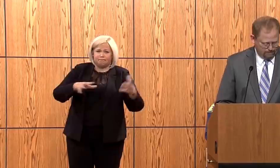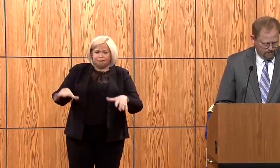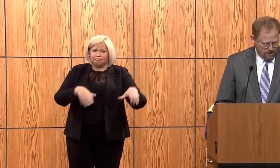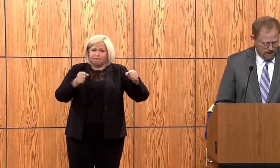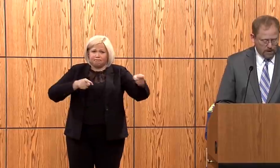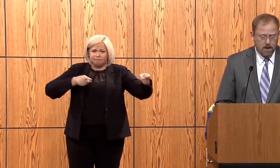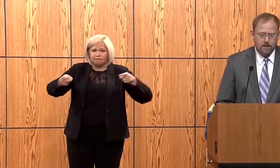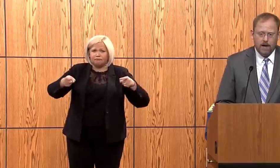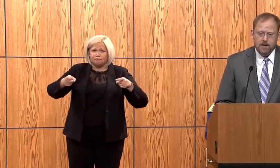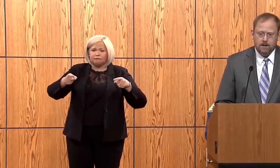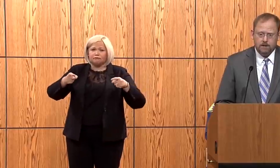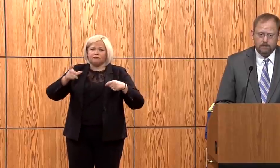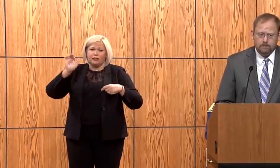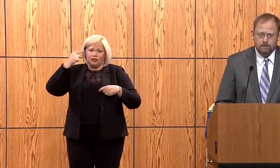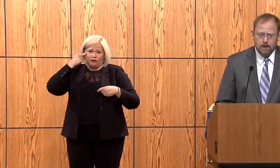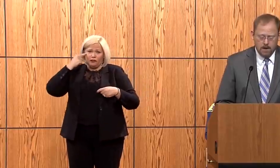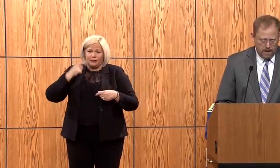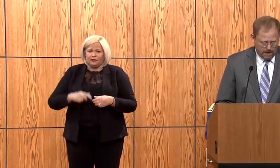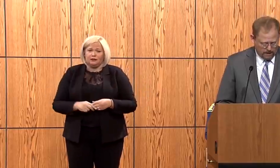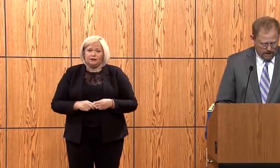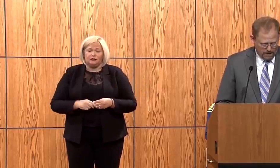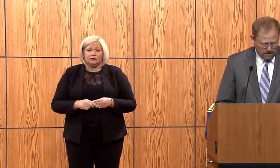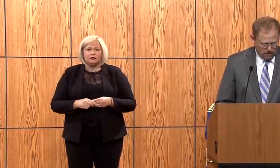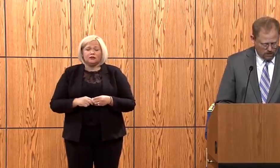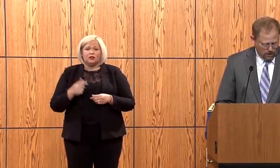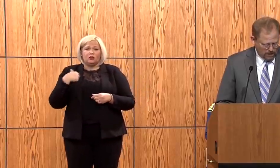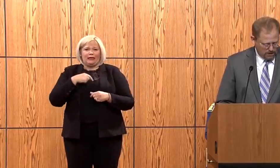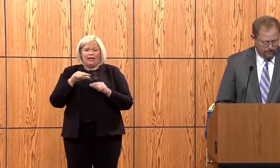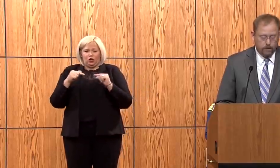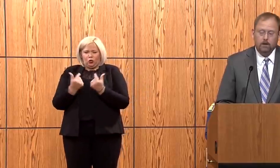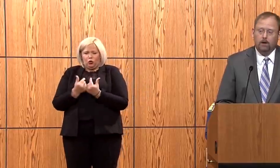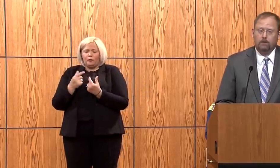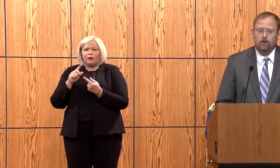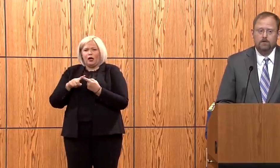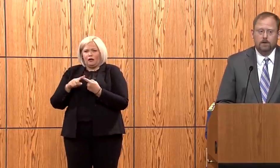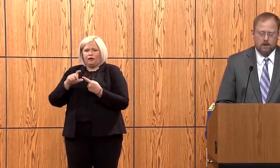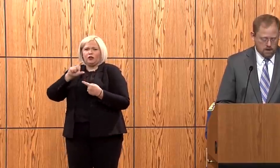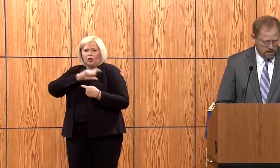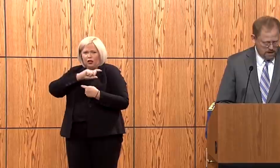OF CERTAIN GOVERNMENT AND LAW ENFORCEMENT COMPONENTS. ENFORCEMENT COMPONENTS. THROUGH CONFIDENTIAL SOURCES,